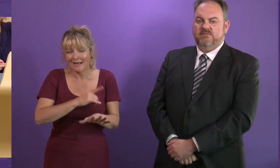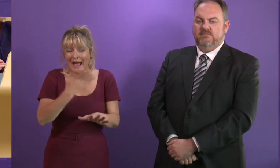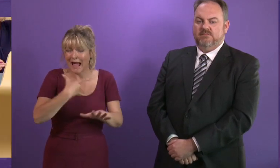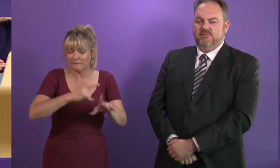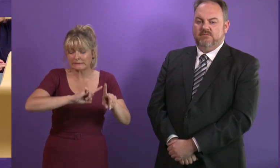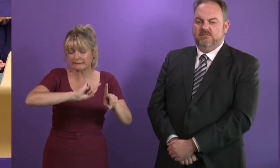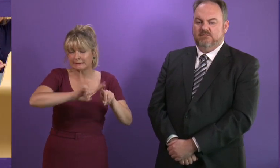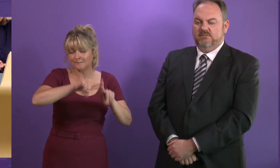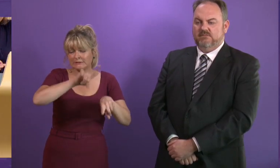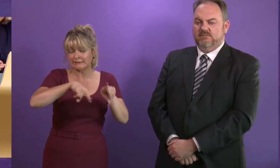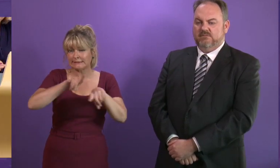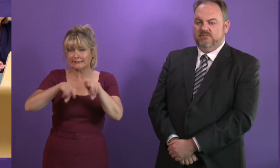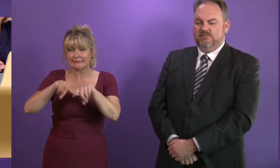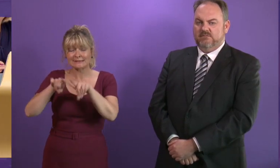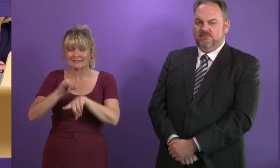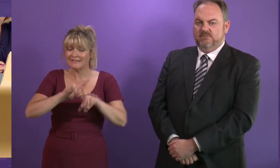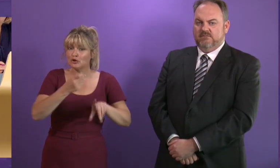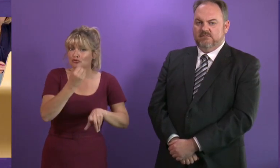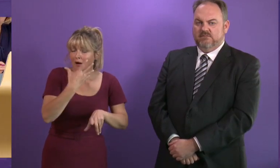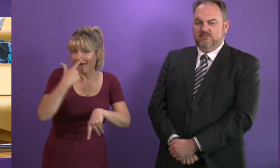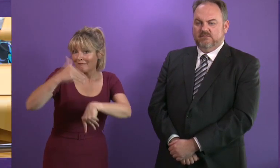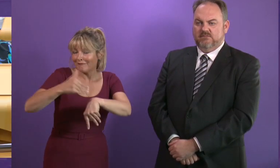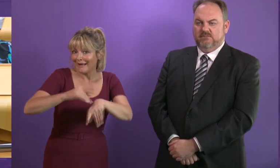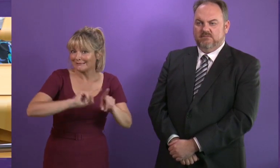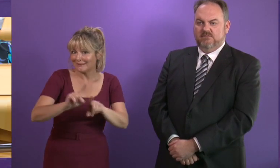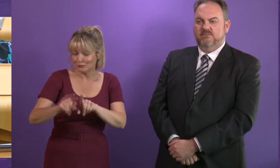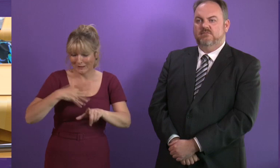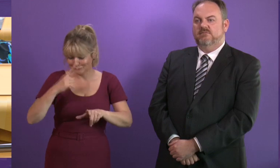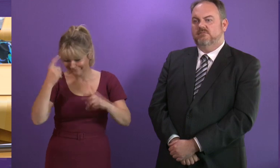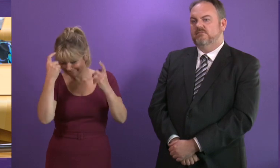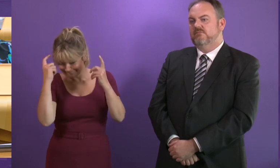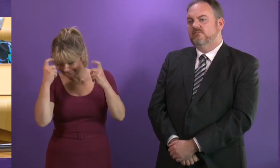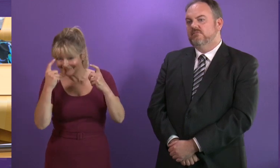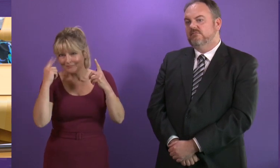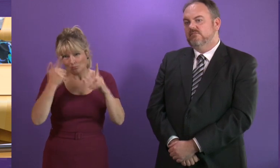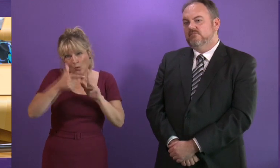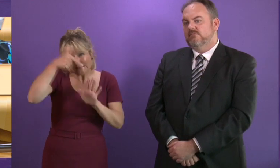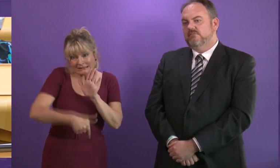so careful consideration has been required. It is extremely positive that we have the